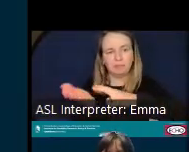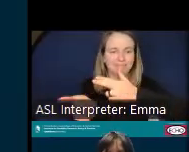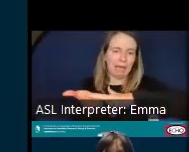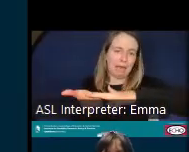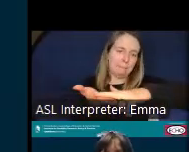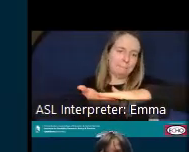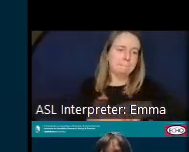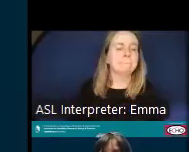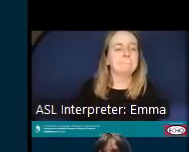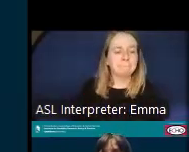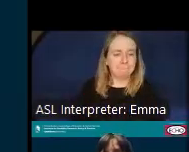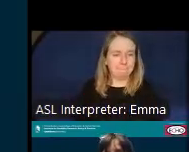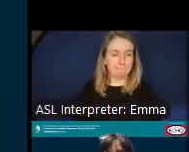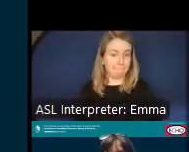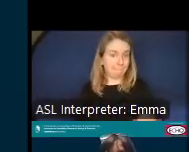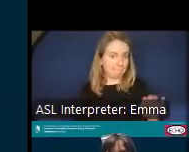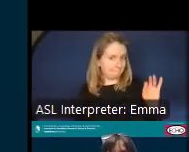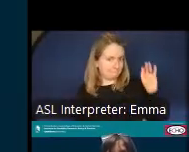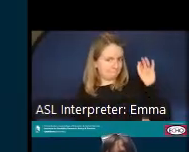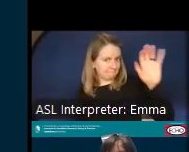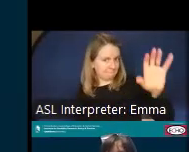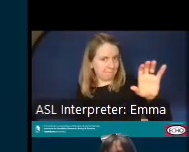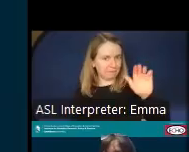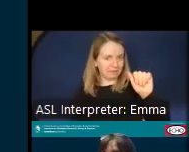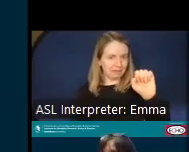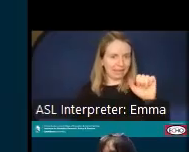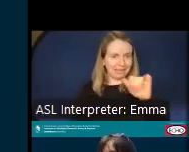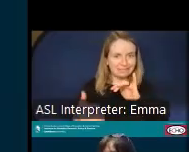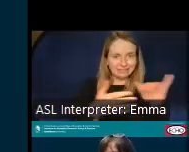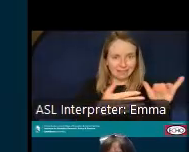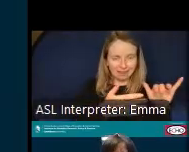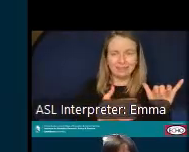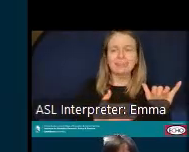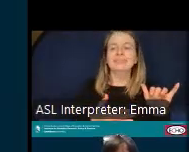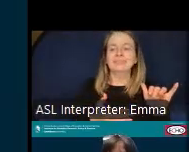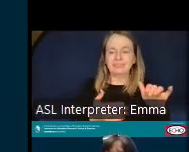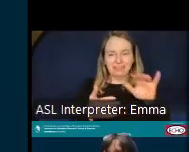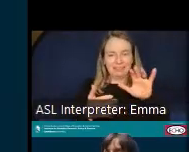Just another plug for those case studies, those case discussions,